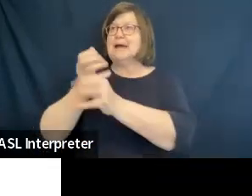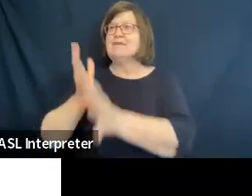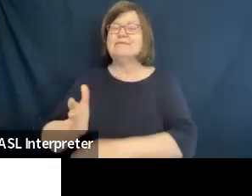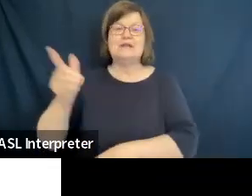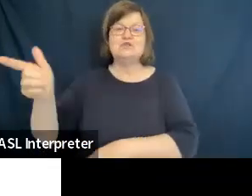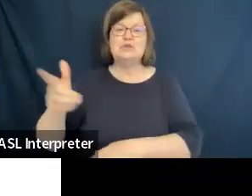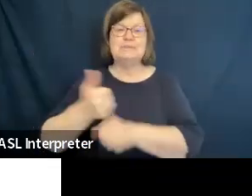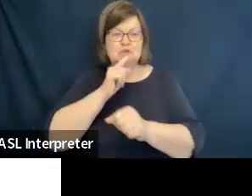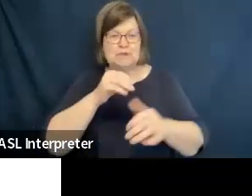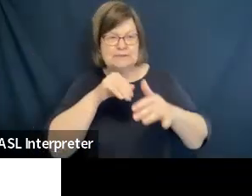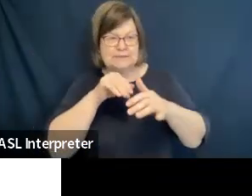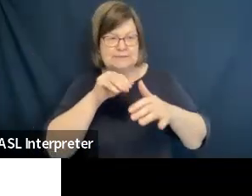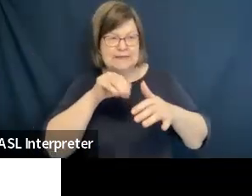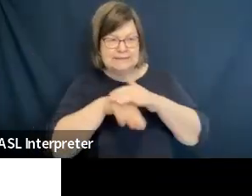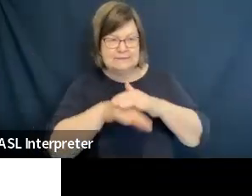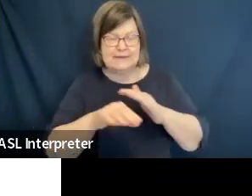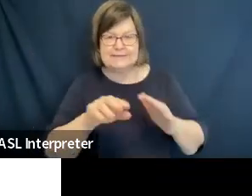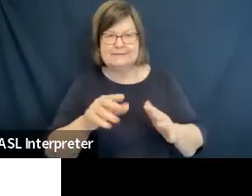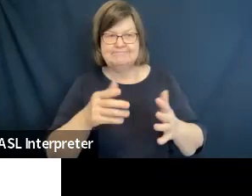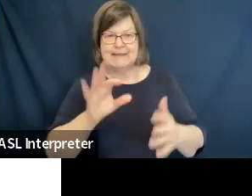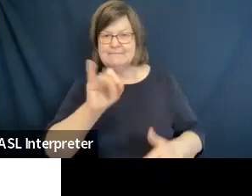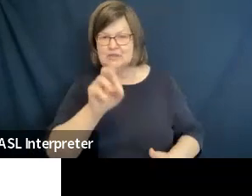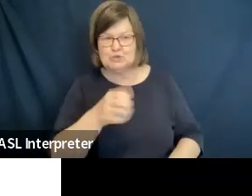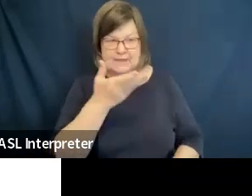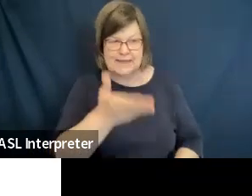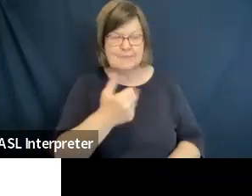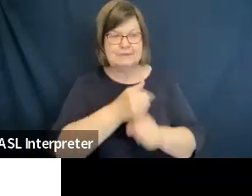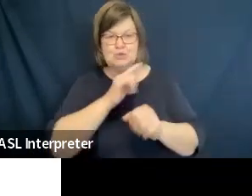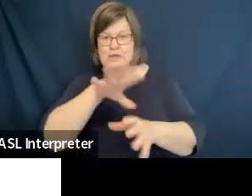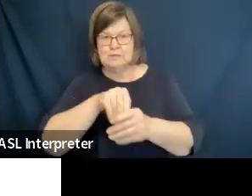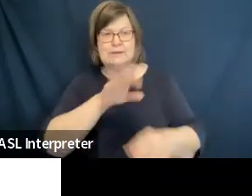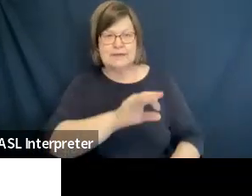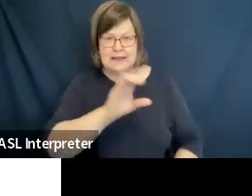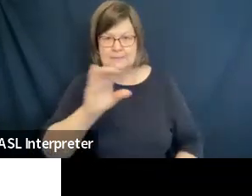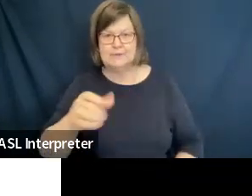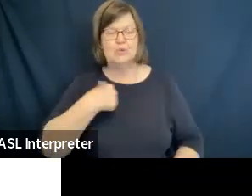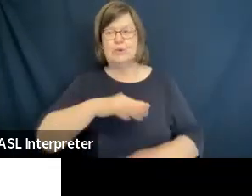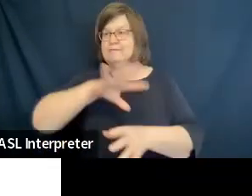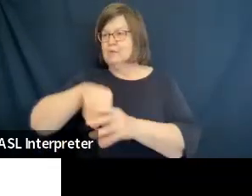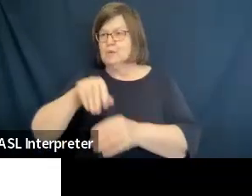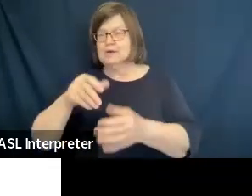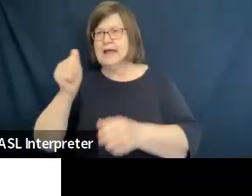there. And you can see that we have included captioning, we have included ASL interpreters,